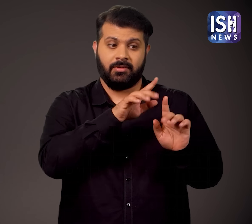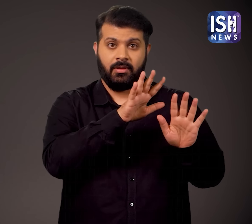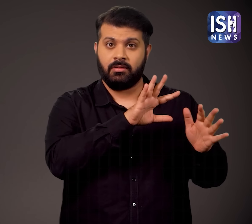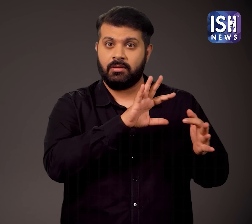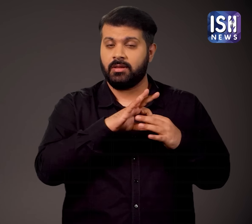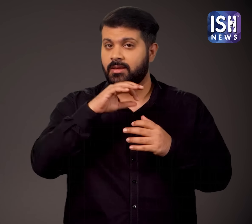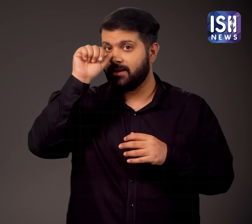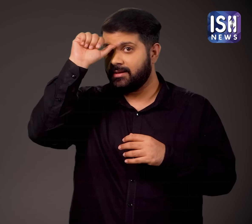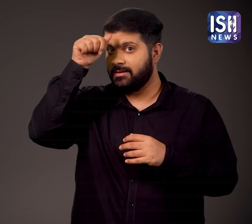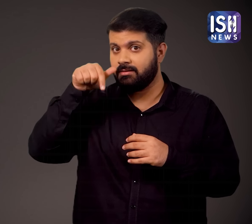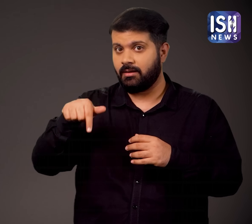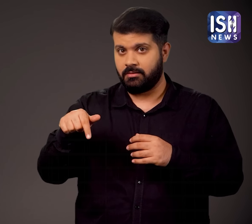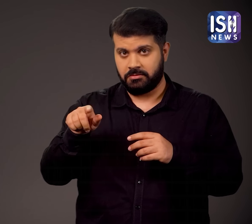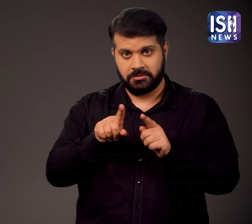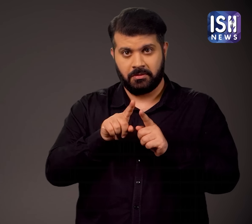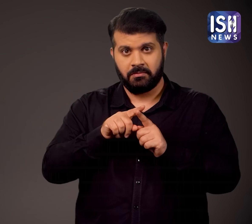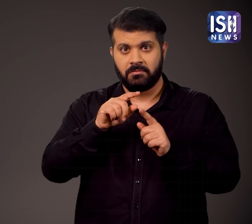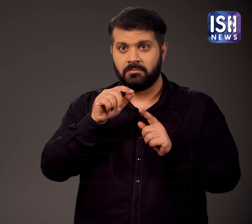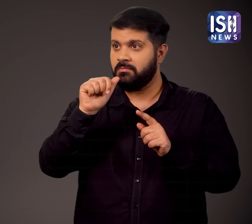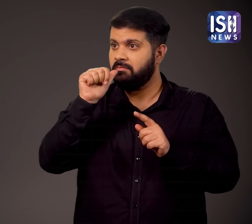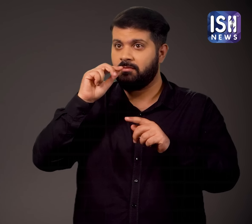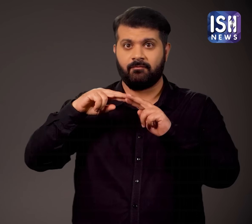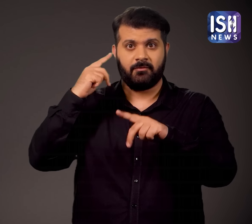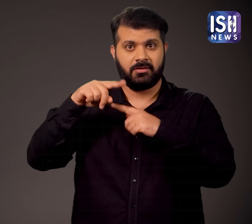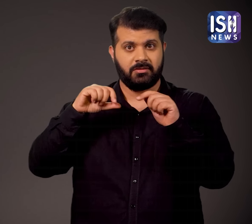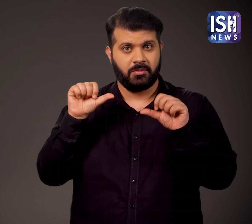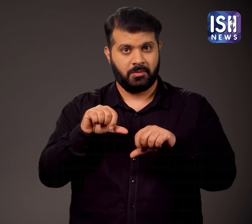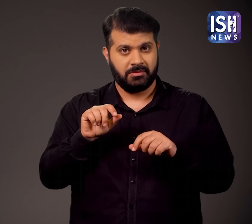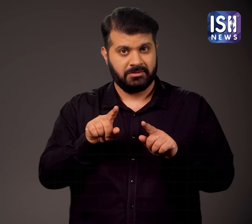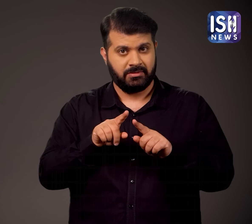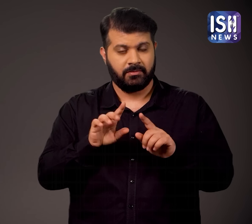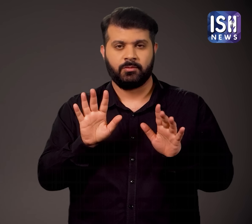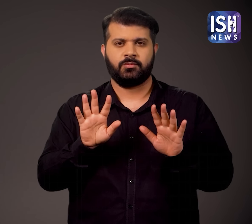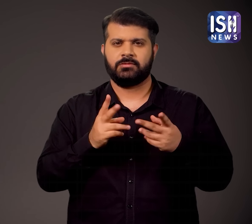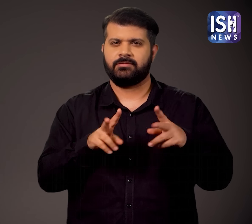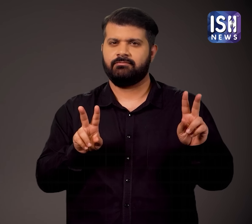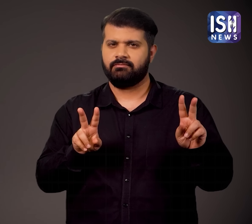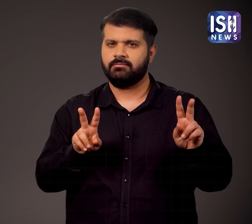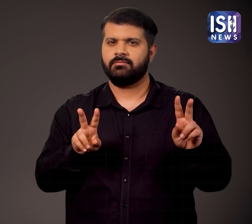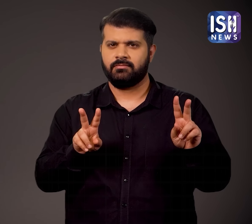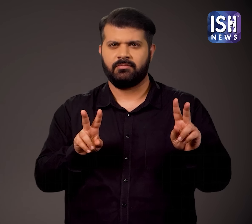So, is the alcohol industry in India also being affected? No. The situation is different.